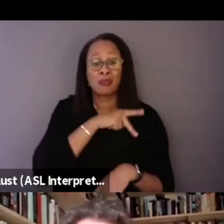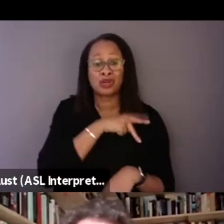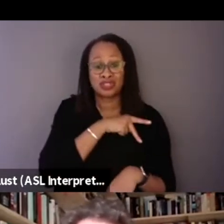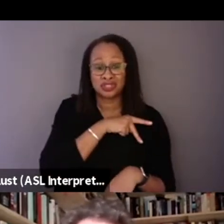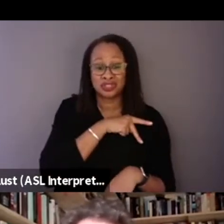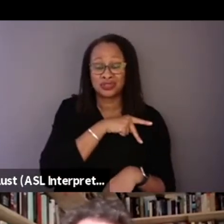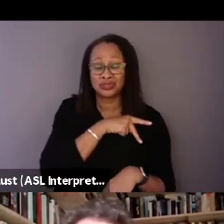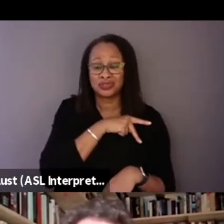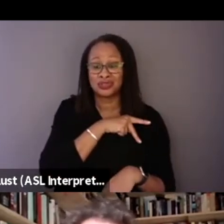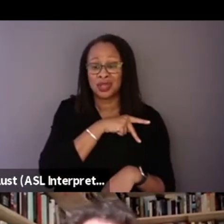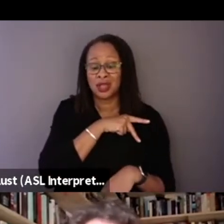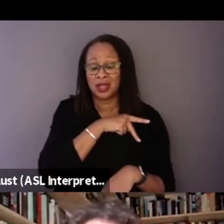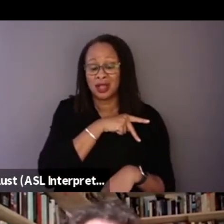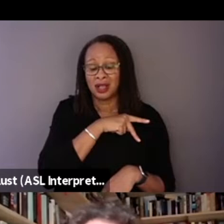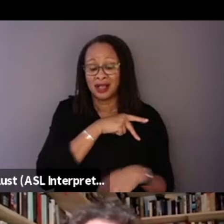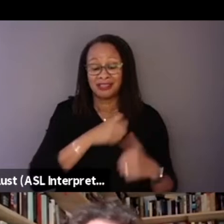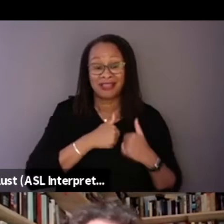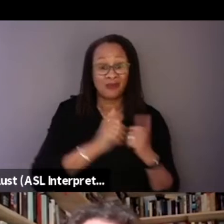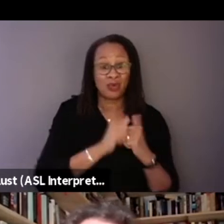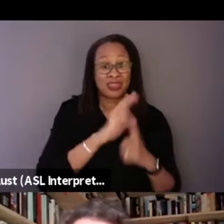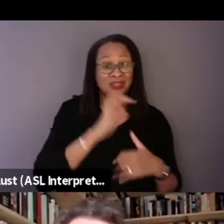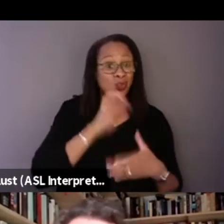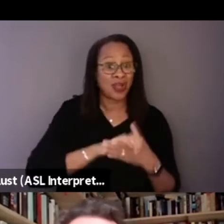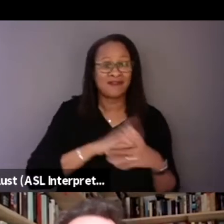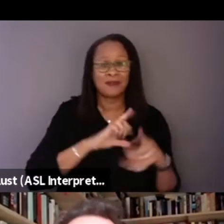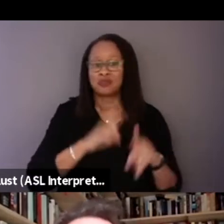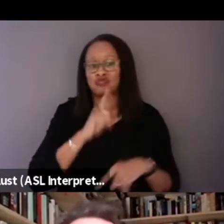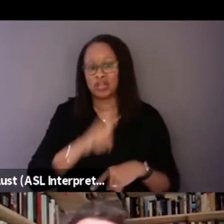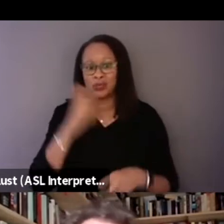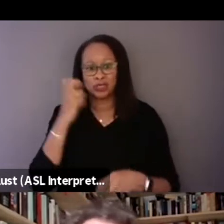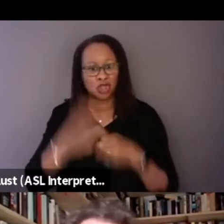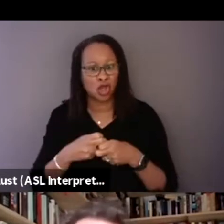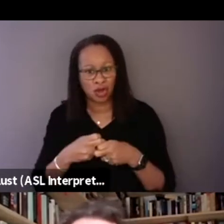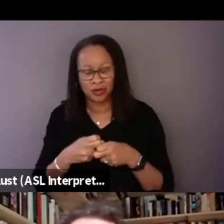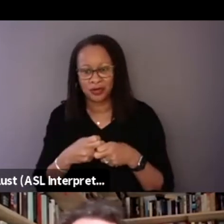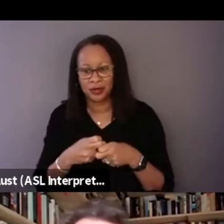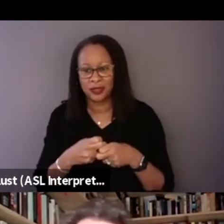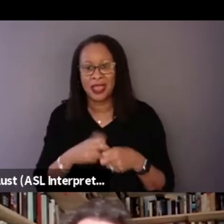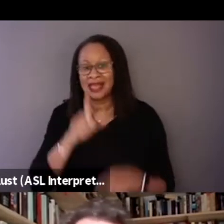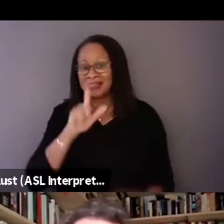with the activists and the strategist that was really hard. Liz was not down to be filmed in many of those scenes,